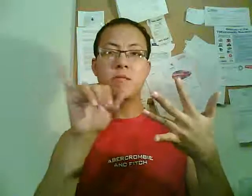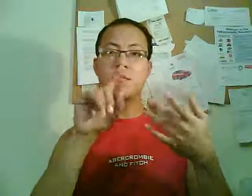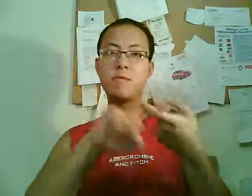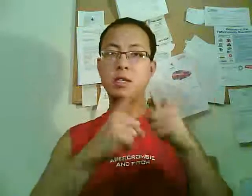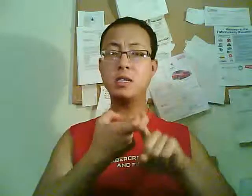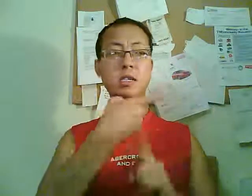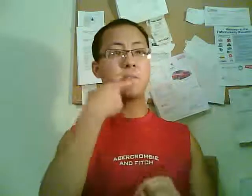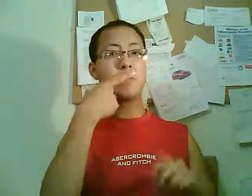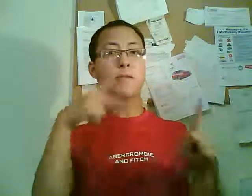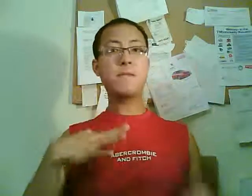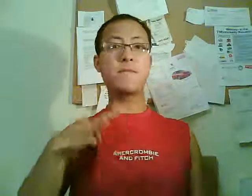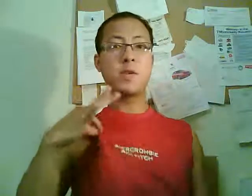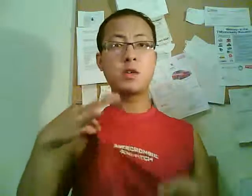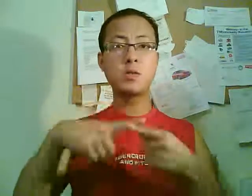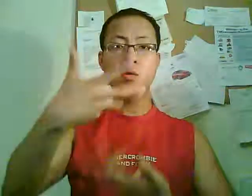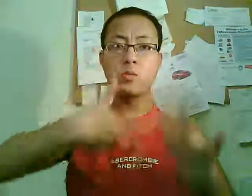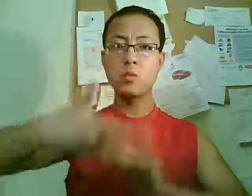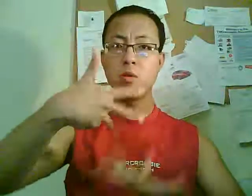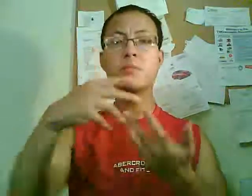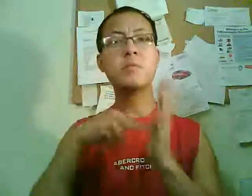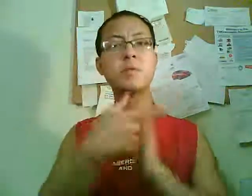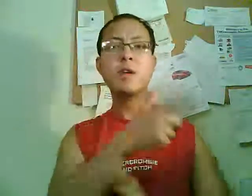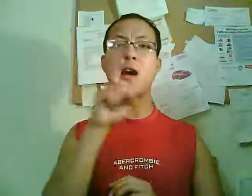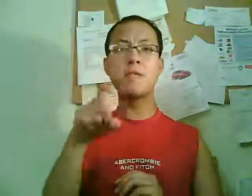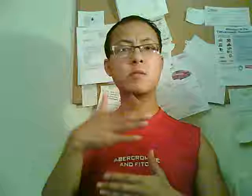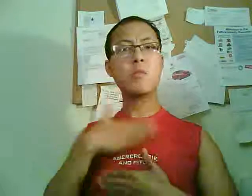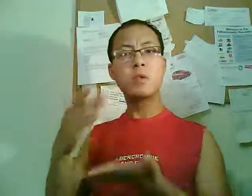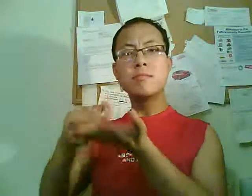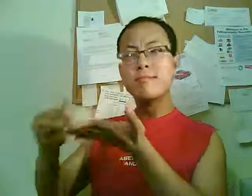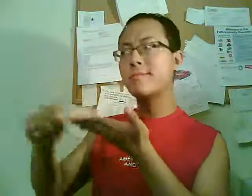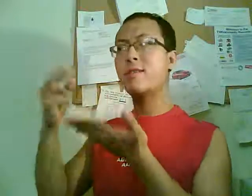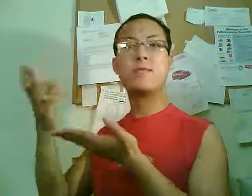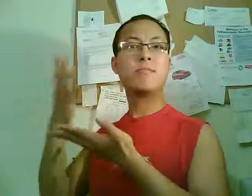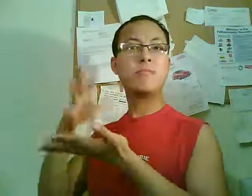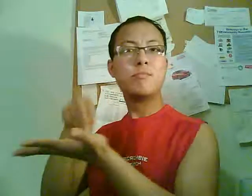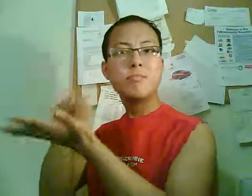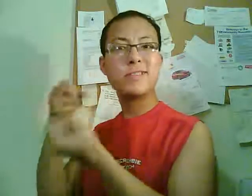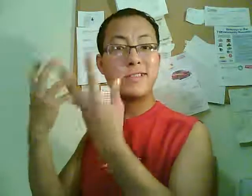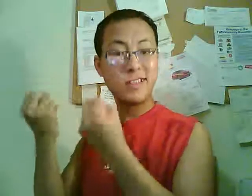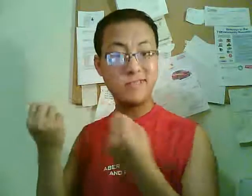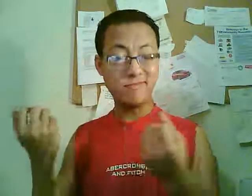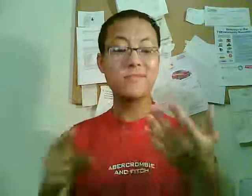Similarly, in the fourth setting (friends), the hearing person voluntarily wants to socialize, meaning that he or she has to be willing to write or learn sign language.